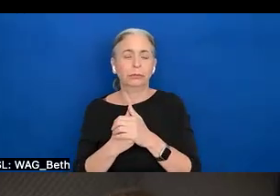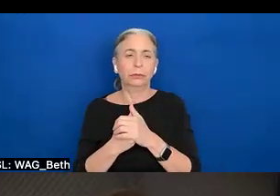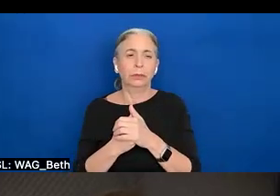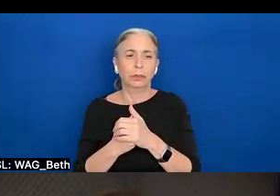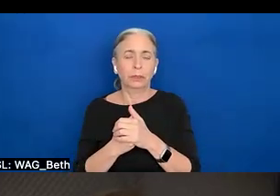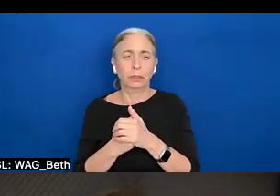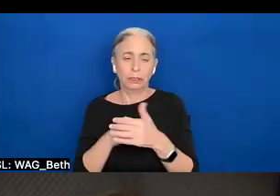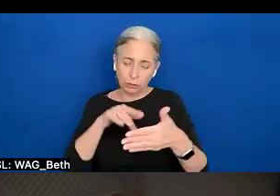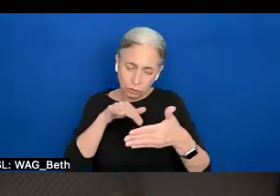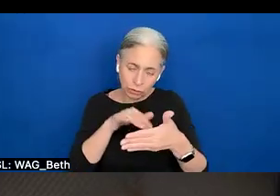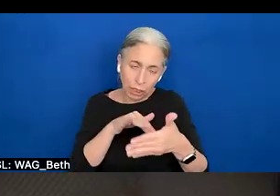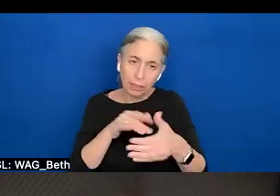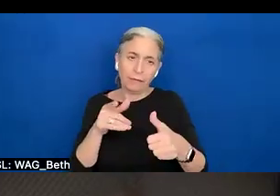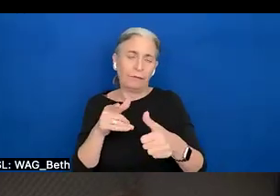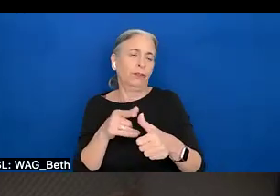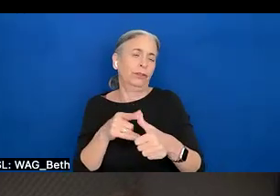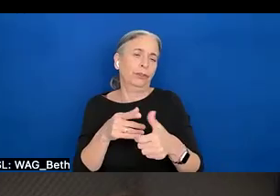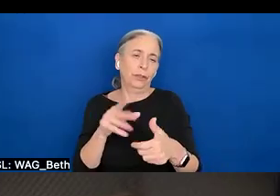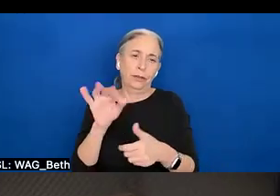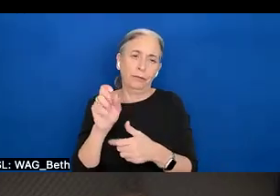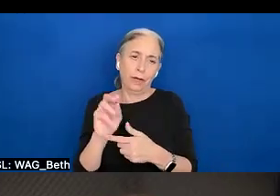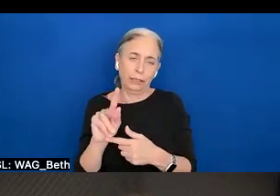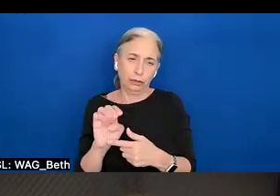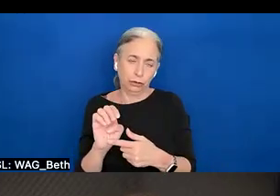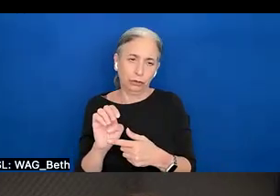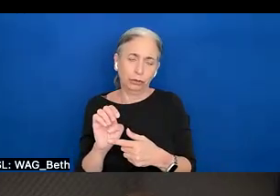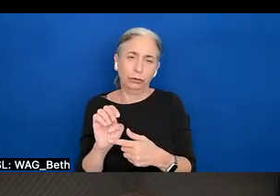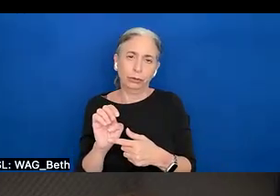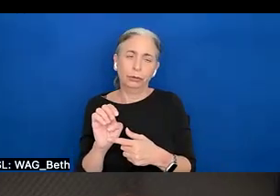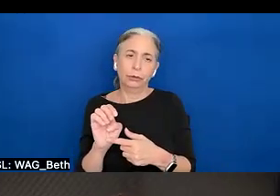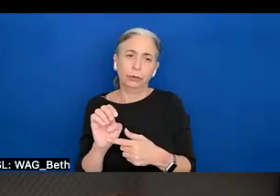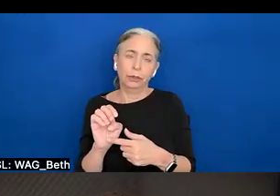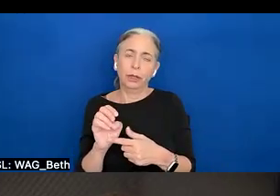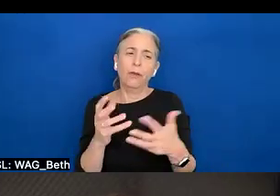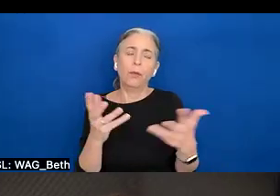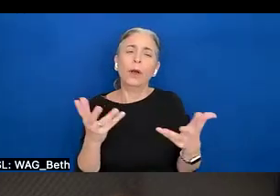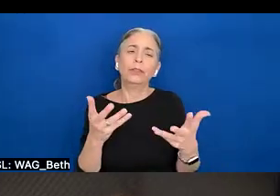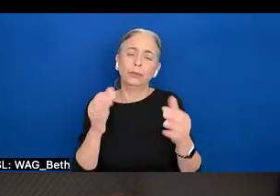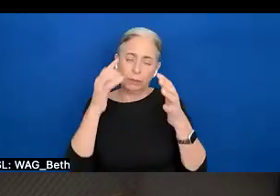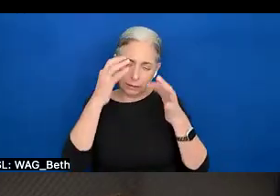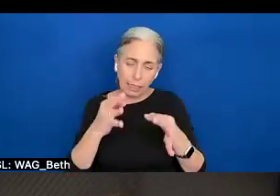You should study the content structure of what you are putting on a page.